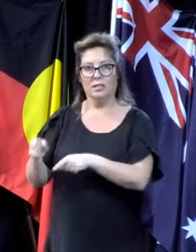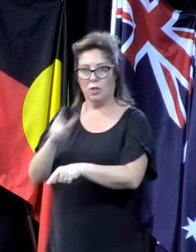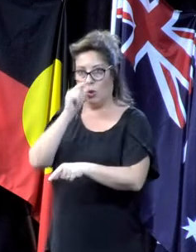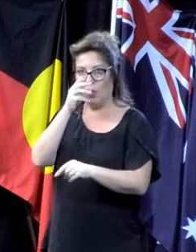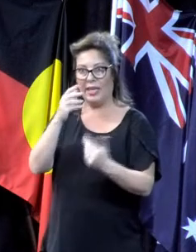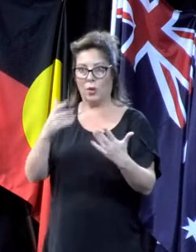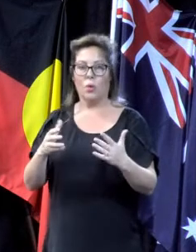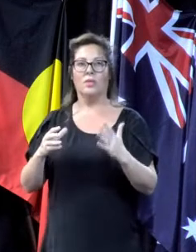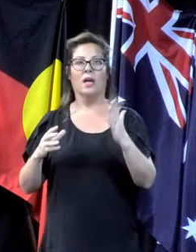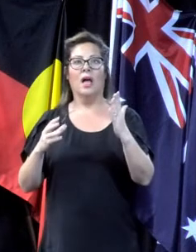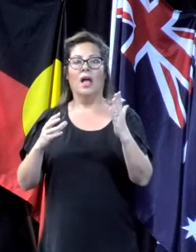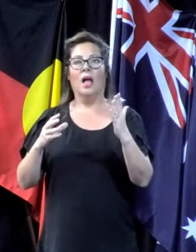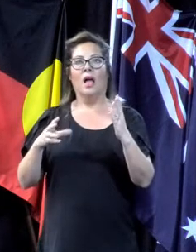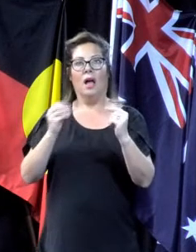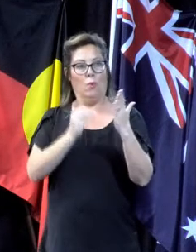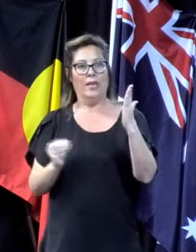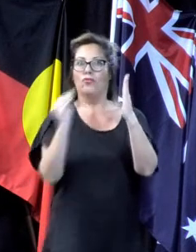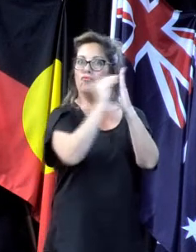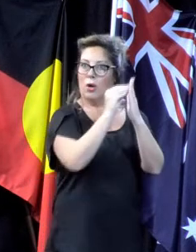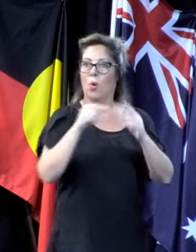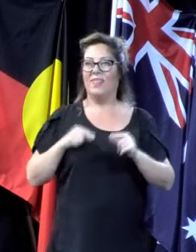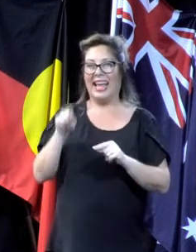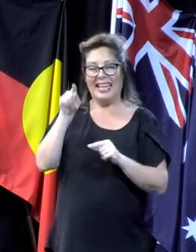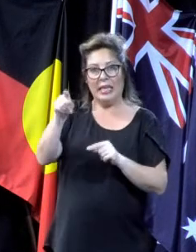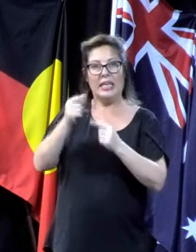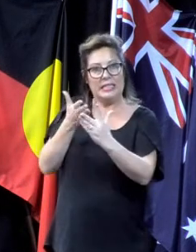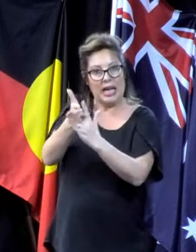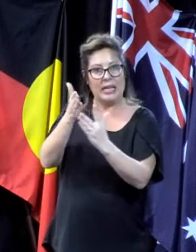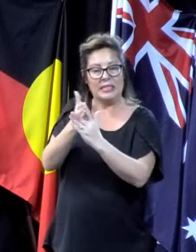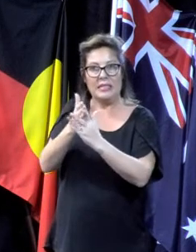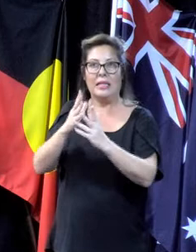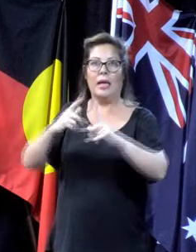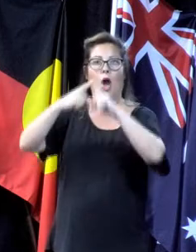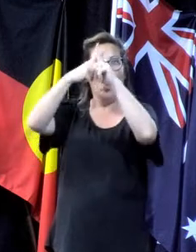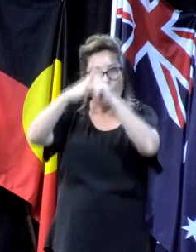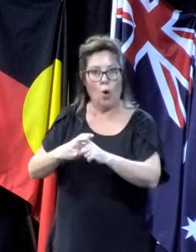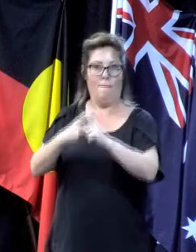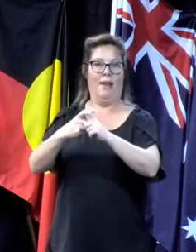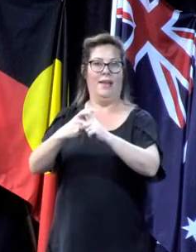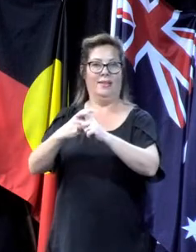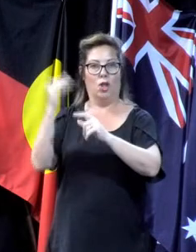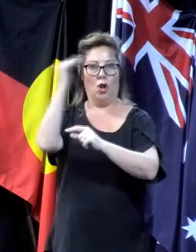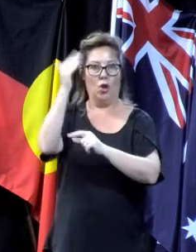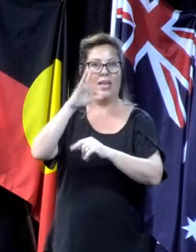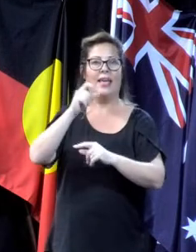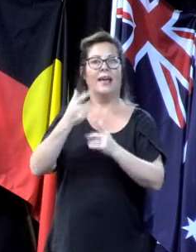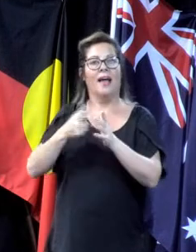at a foundation level. And that automatically talks to reporting. So, there would be a generated comment on his report card saying